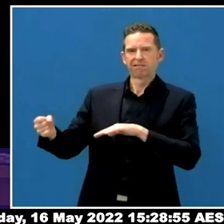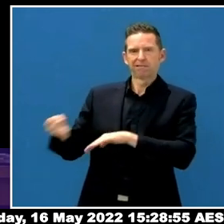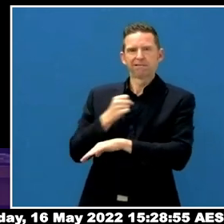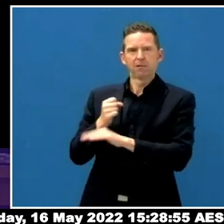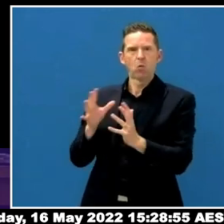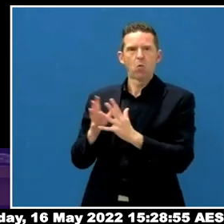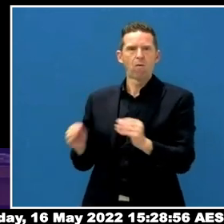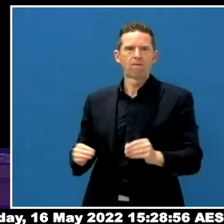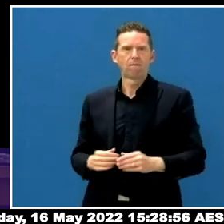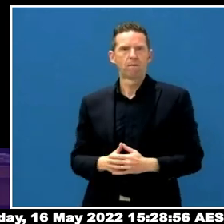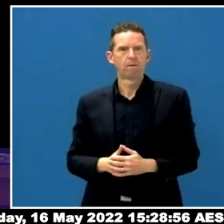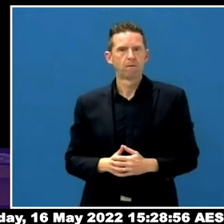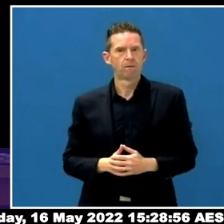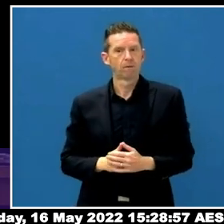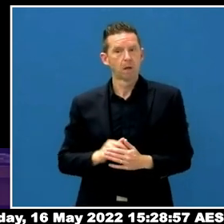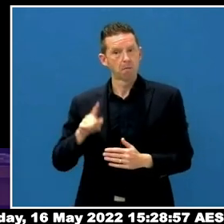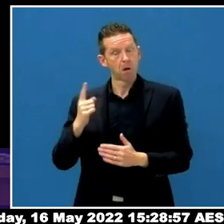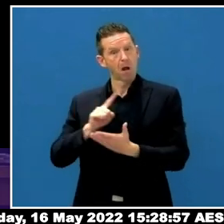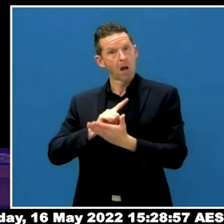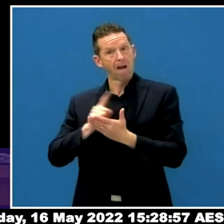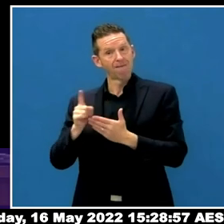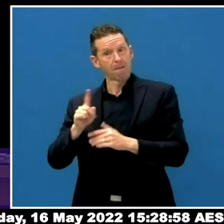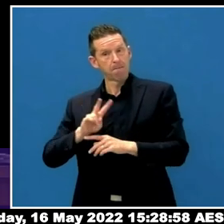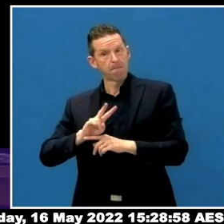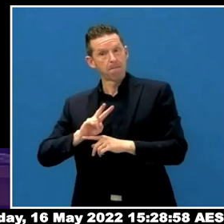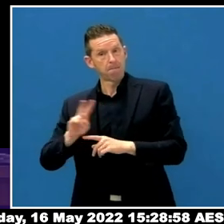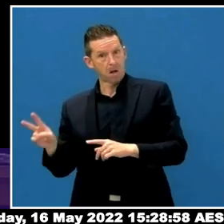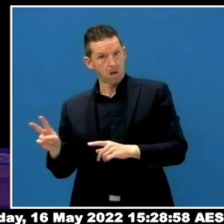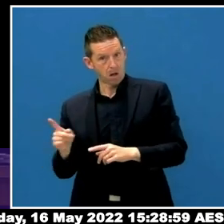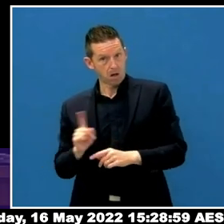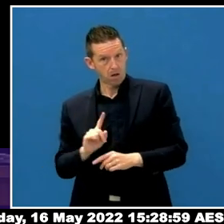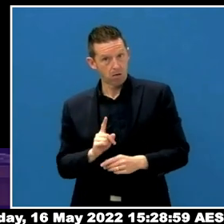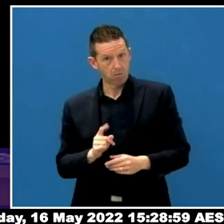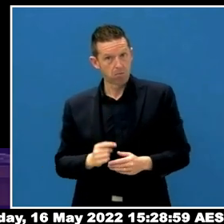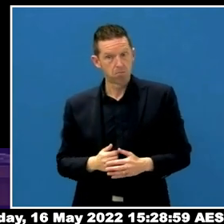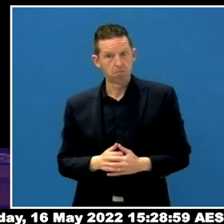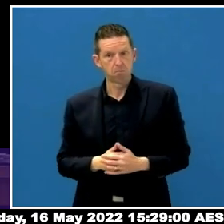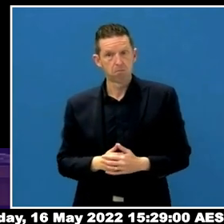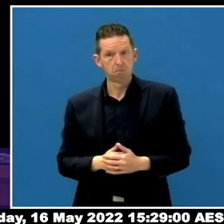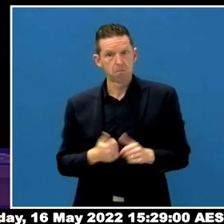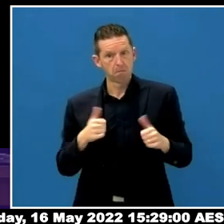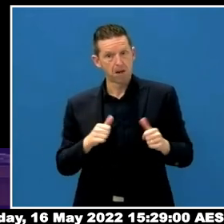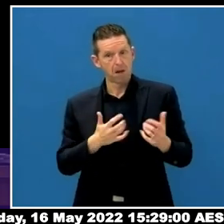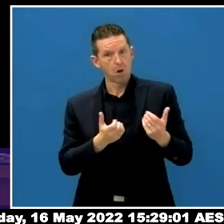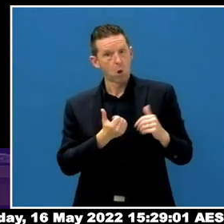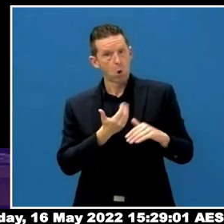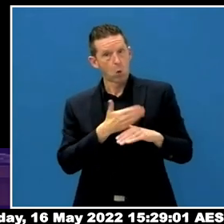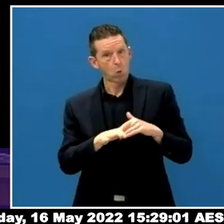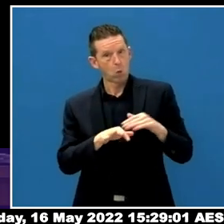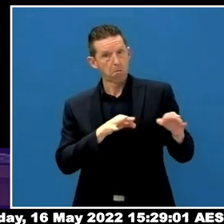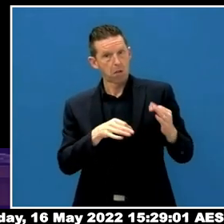No. Oh - I can't remember. I don't think so.